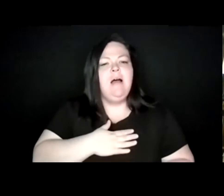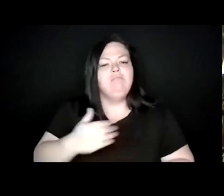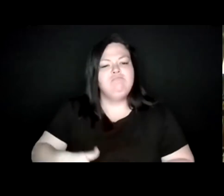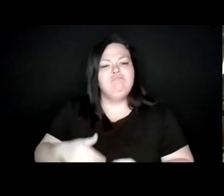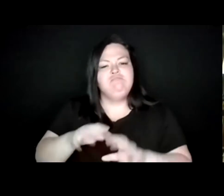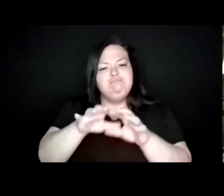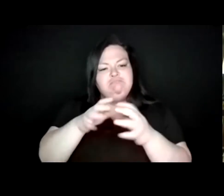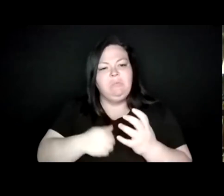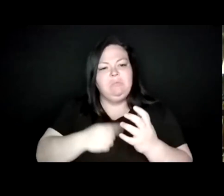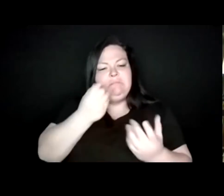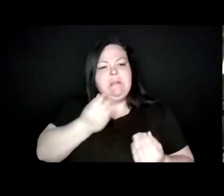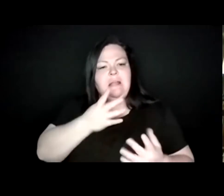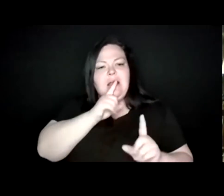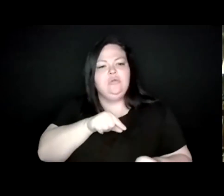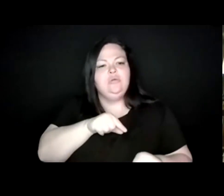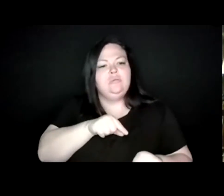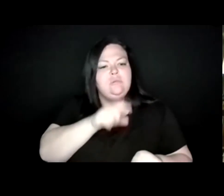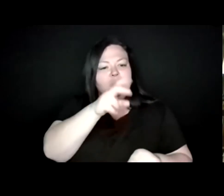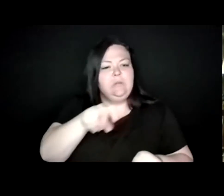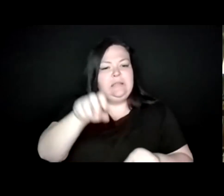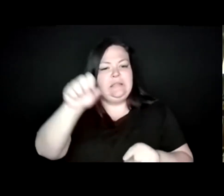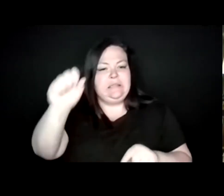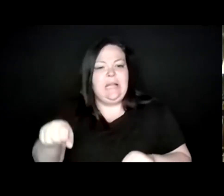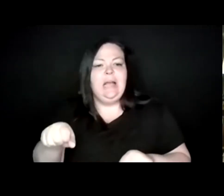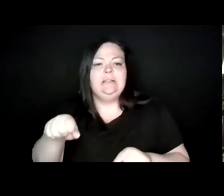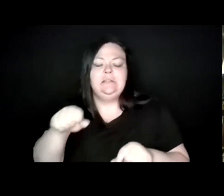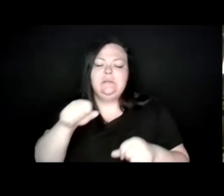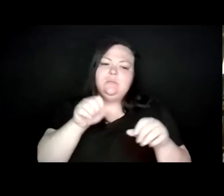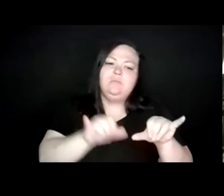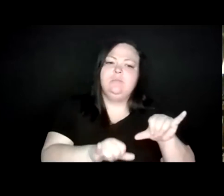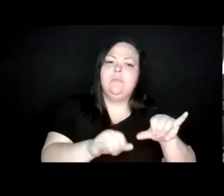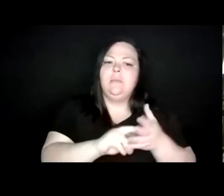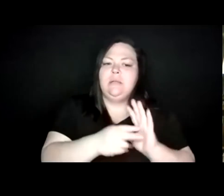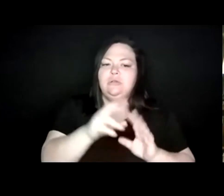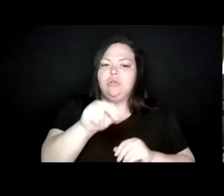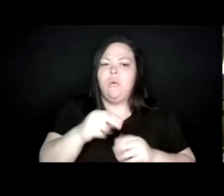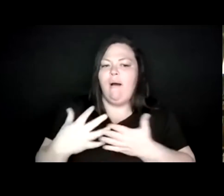swing is yes and stillness means no. I collect broom straw, wintergreen oil,/